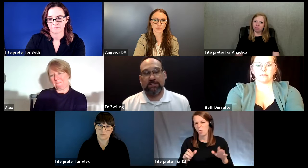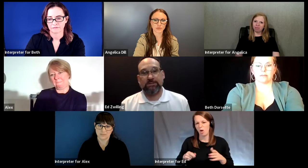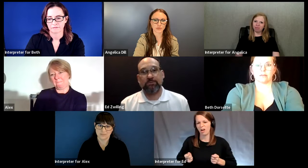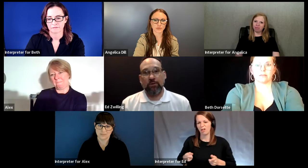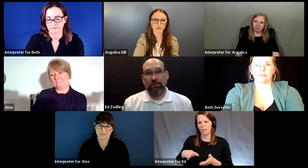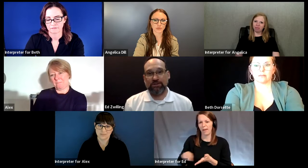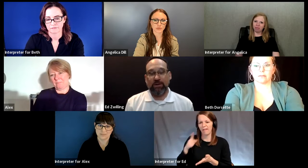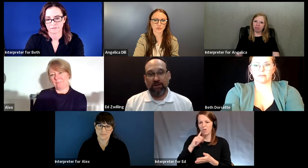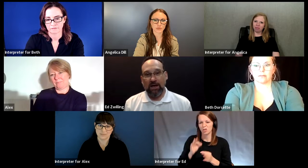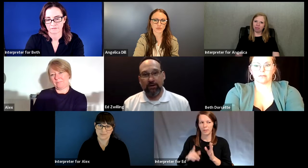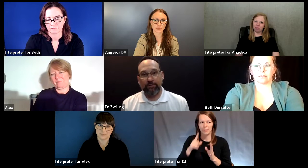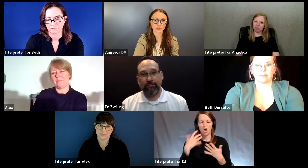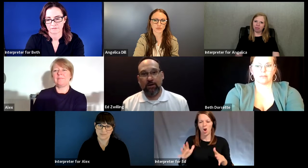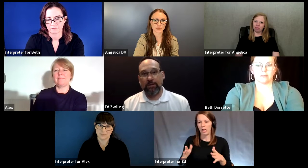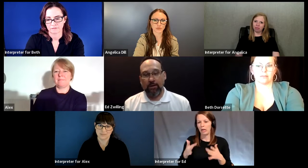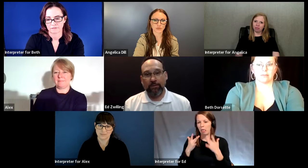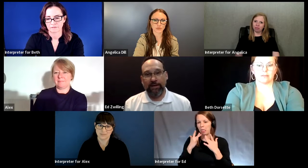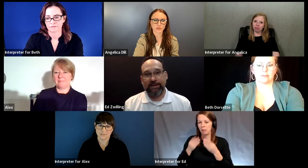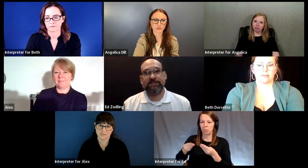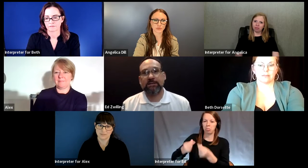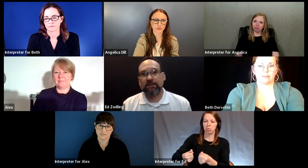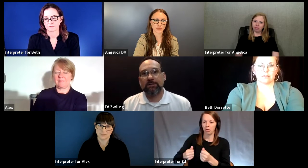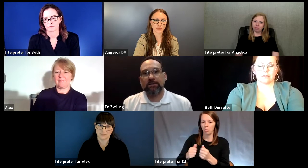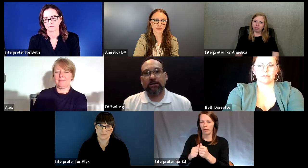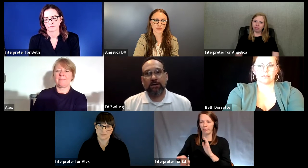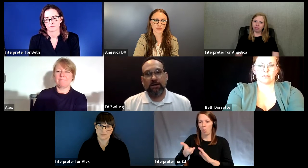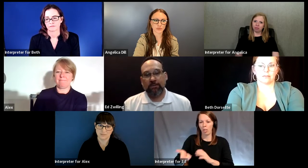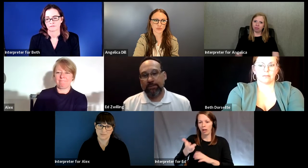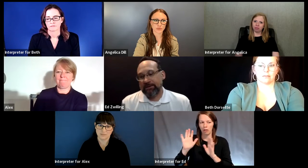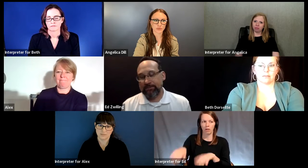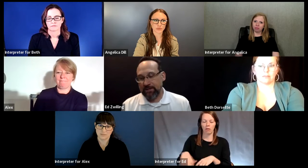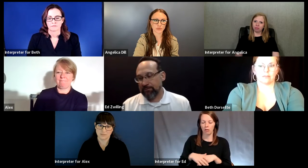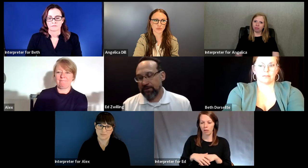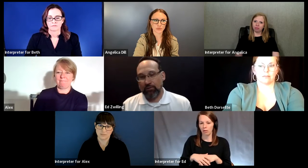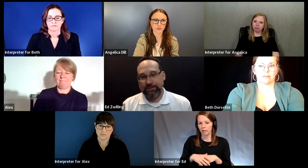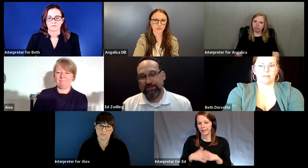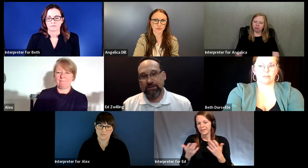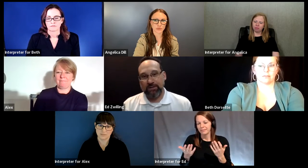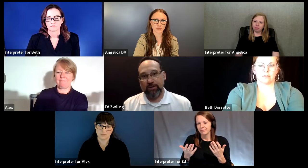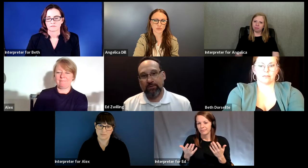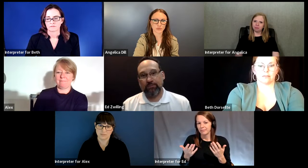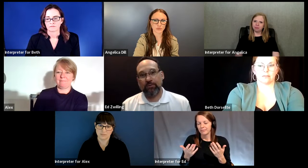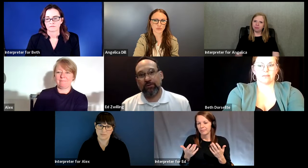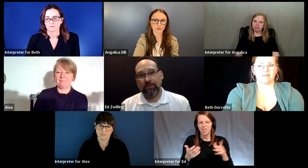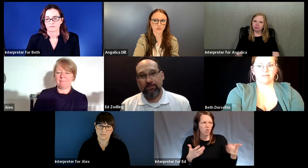because we're already spending a lot on the lanes, and you know, you don't really need to talk to anybody.